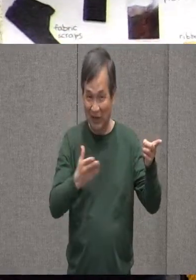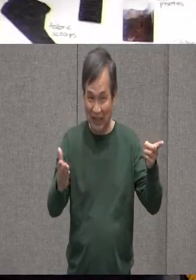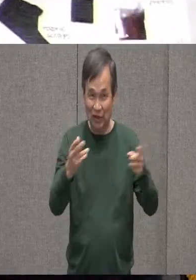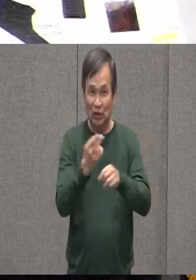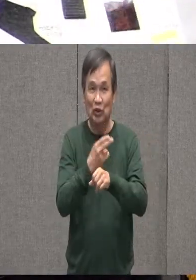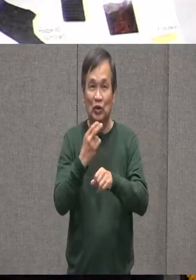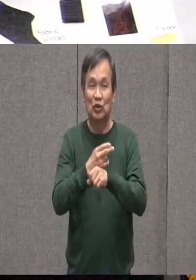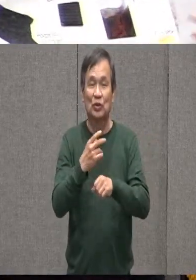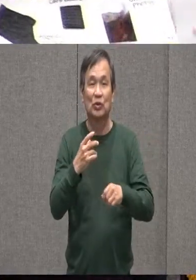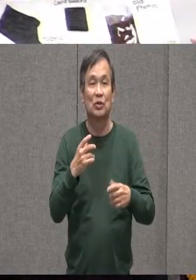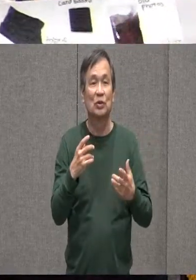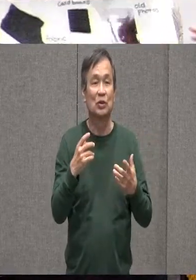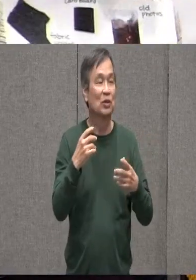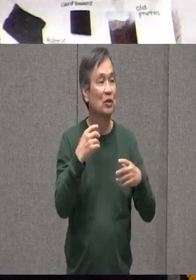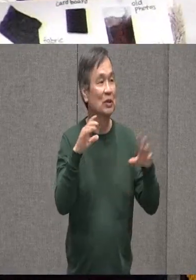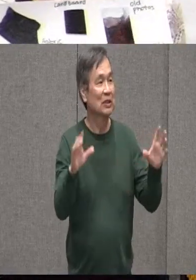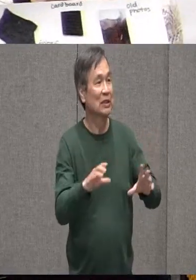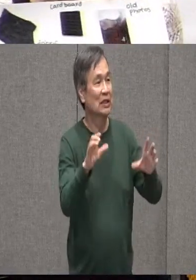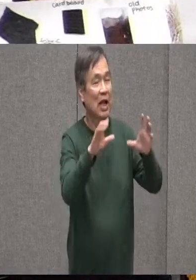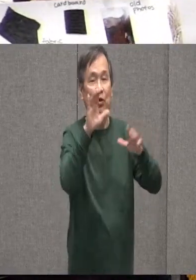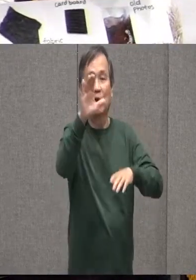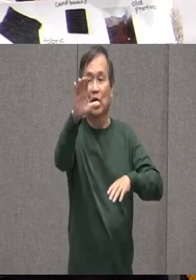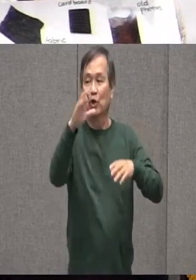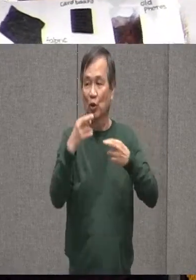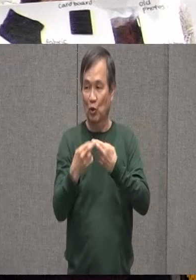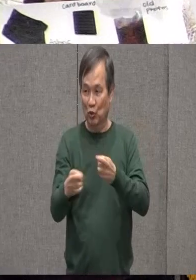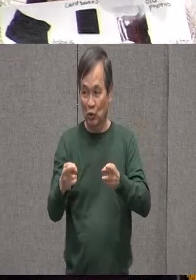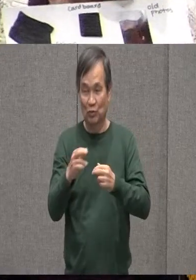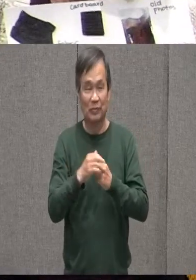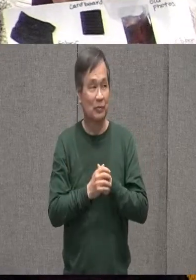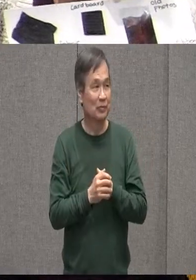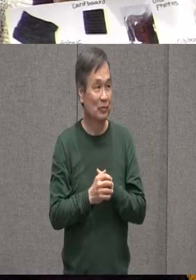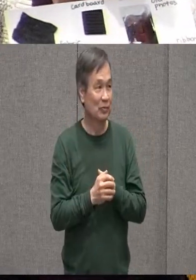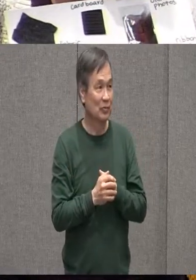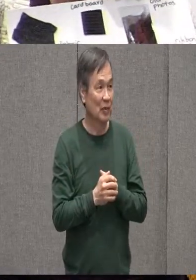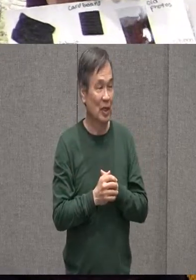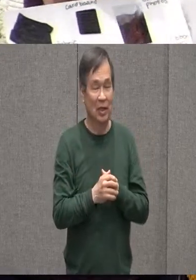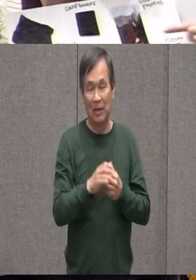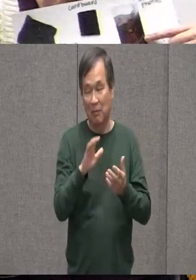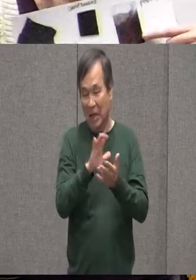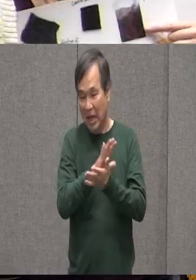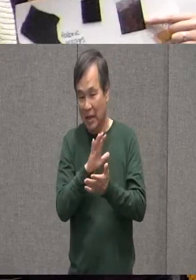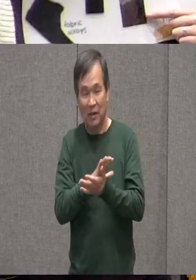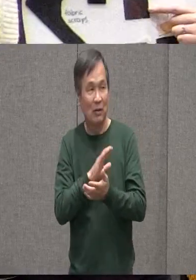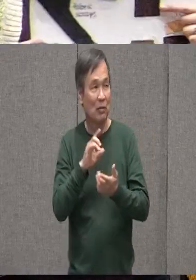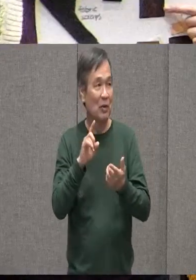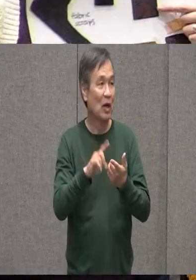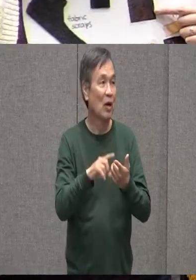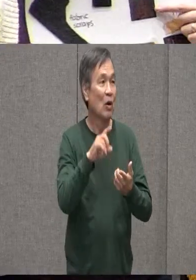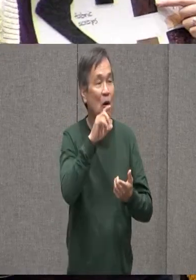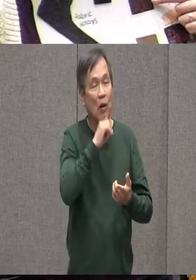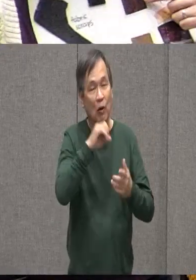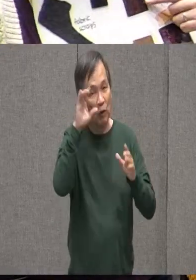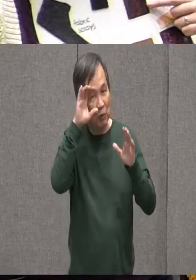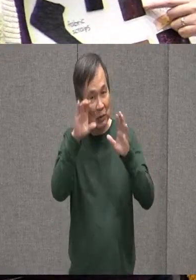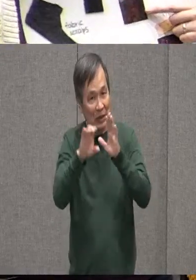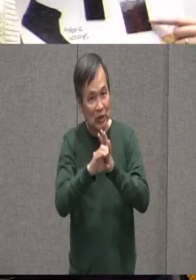and find to decorate your little paper rooms. There's paper scraps, maybe you have old photographs lying around,